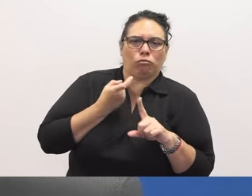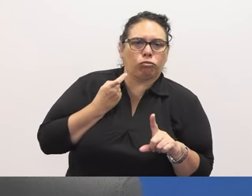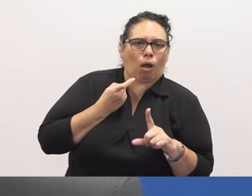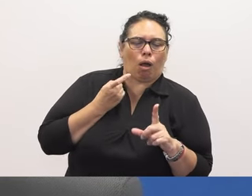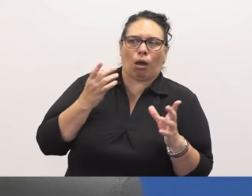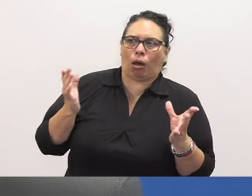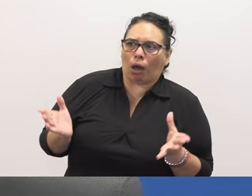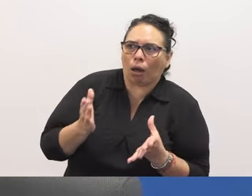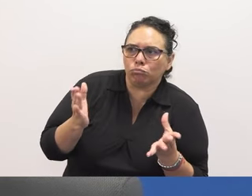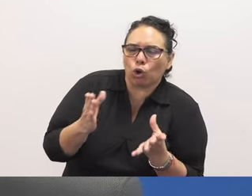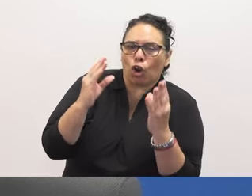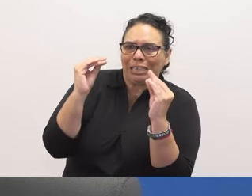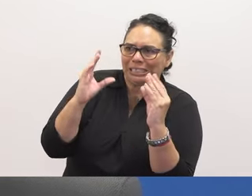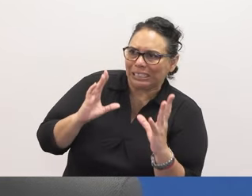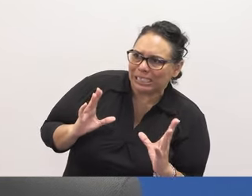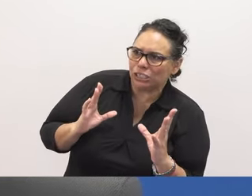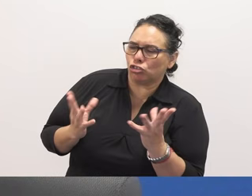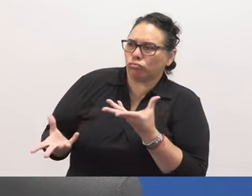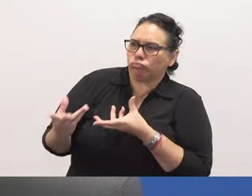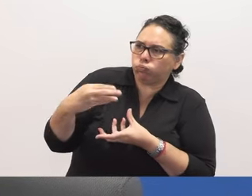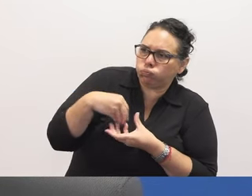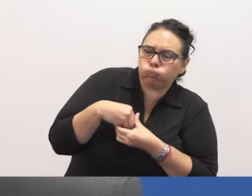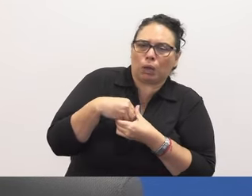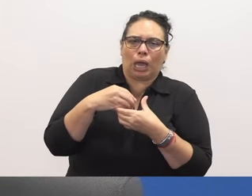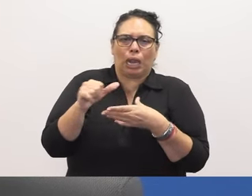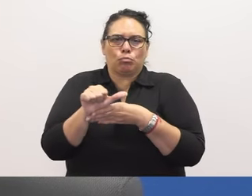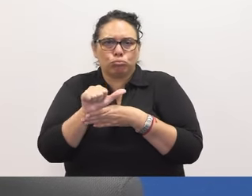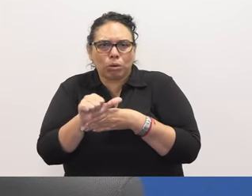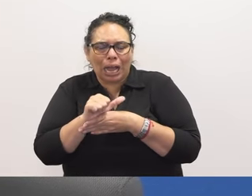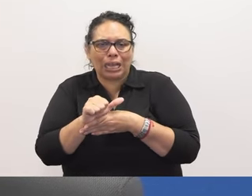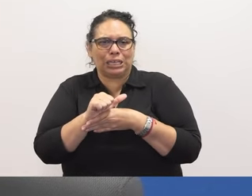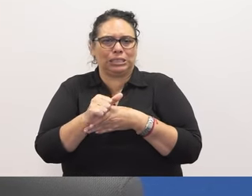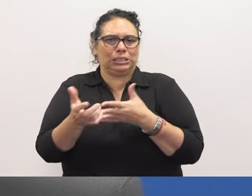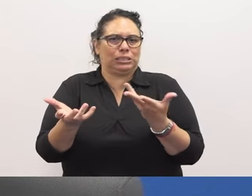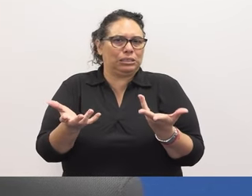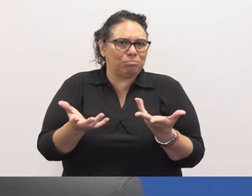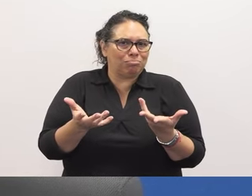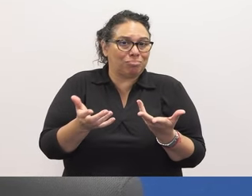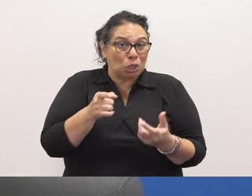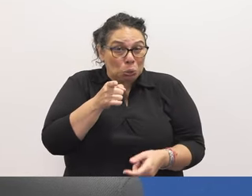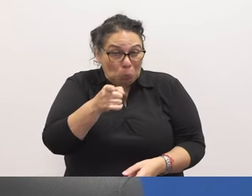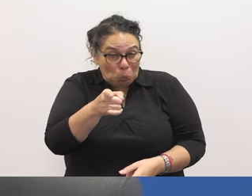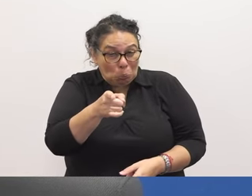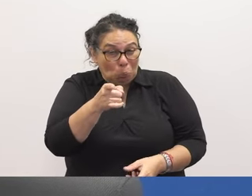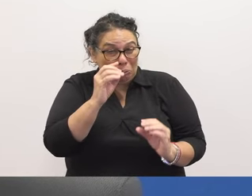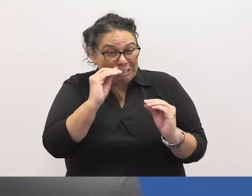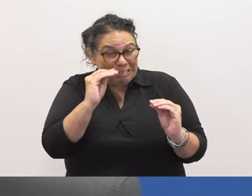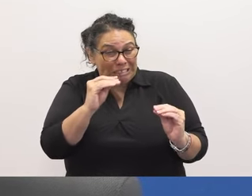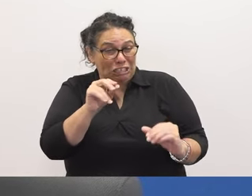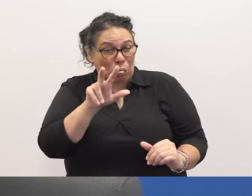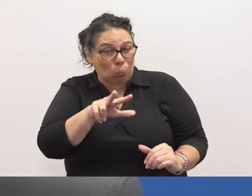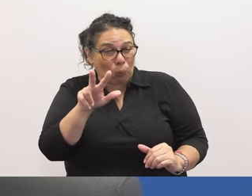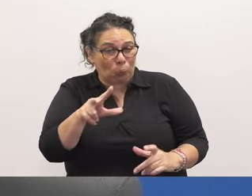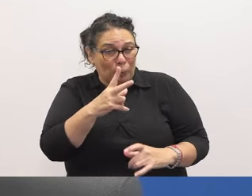to requiring what it's taken you 33 years, Mr. Waddles, to individually,